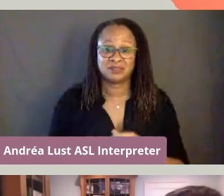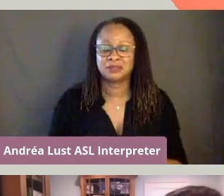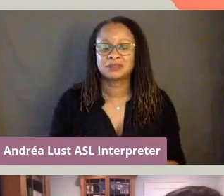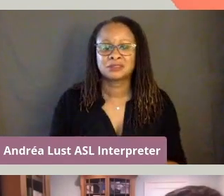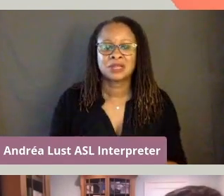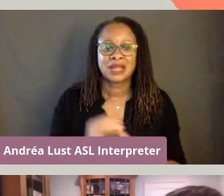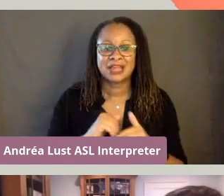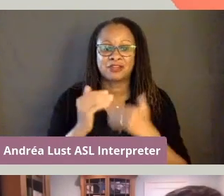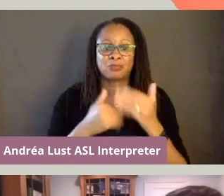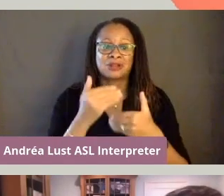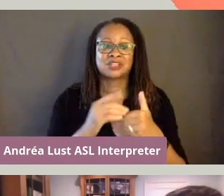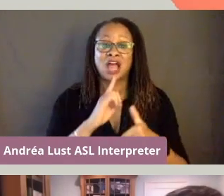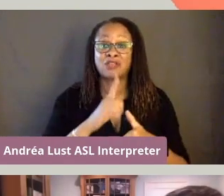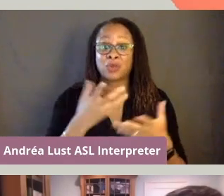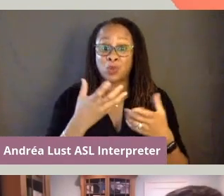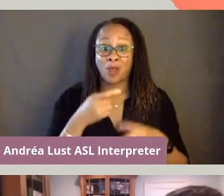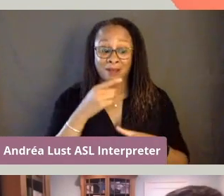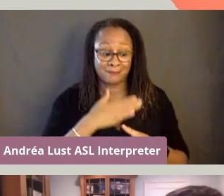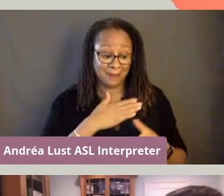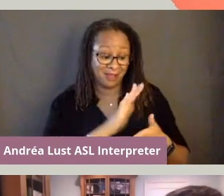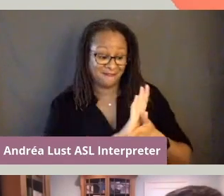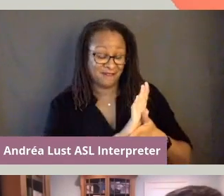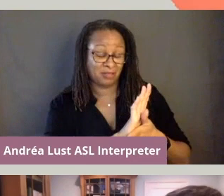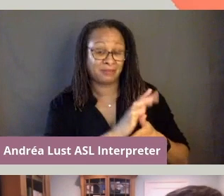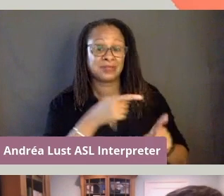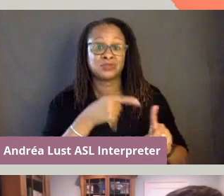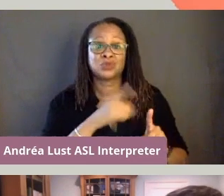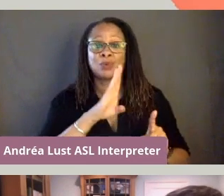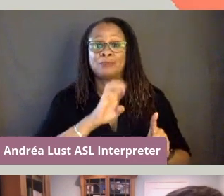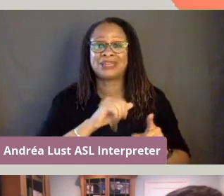as we've been in the process is that I really want this film